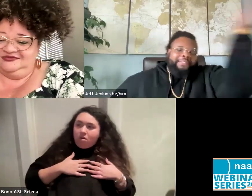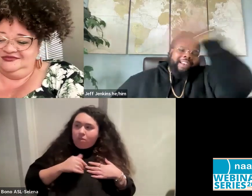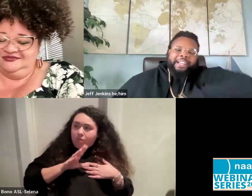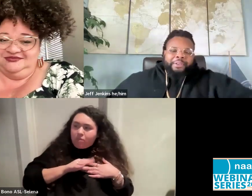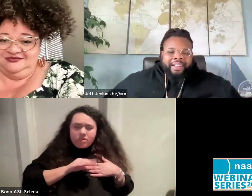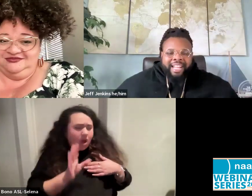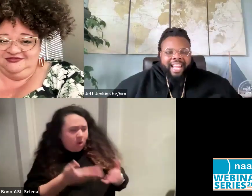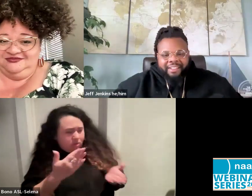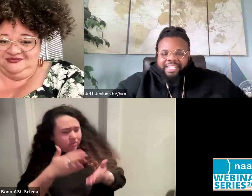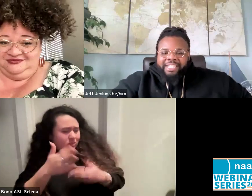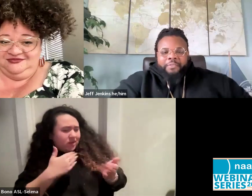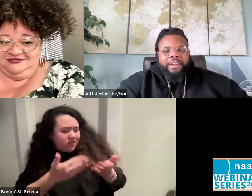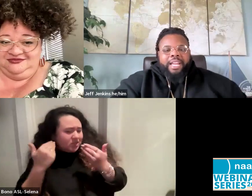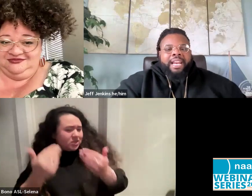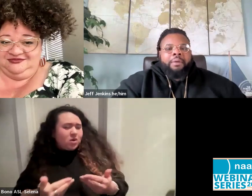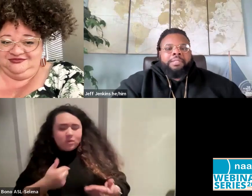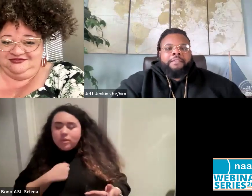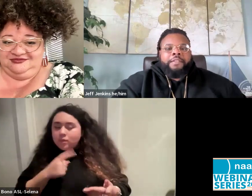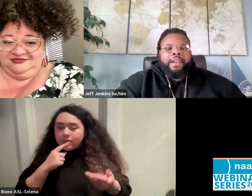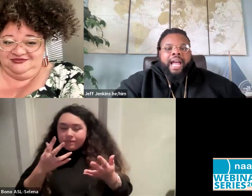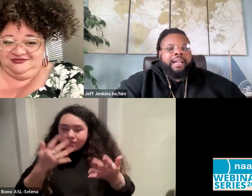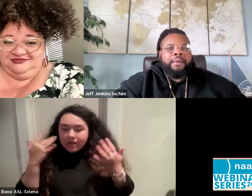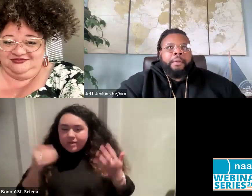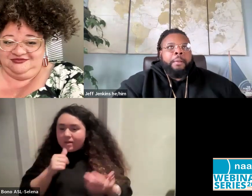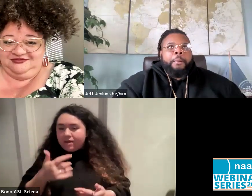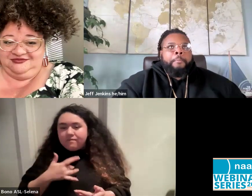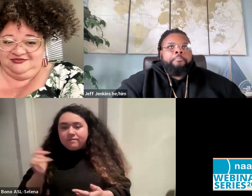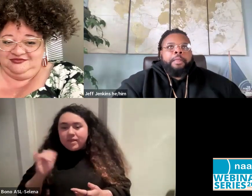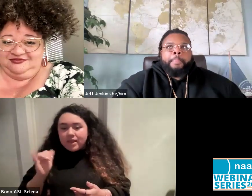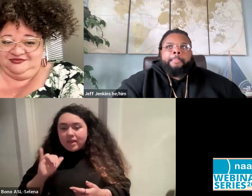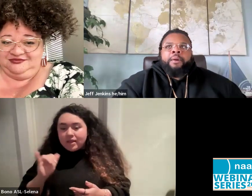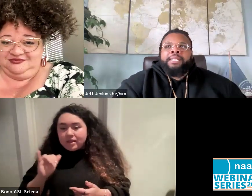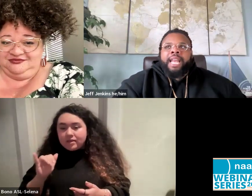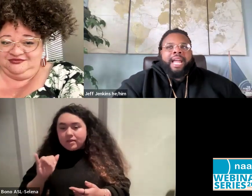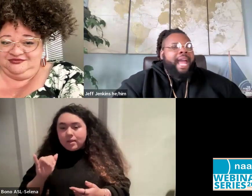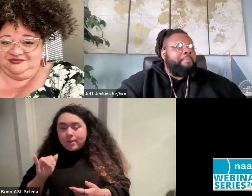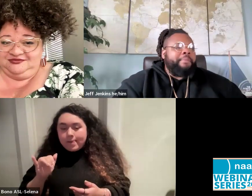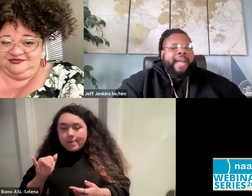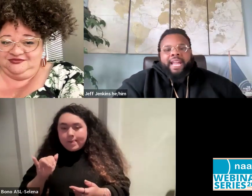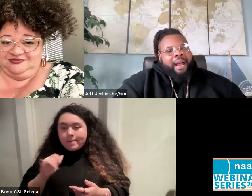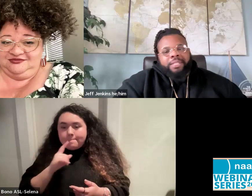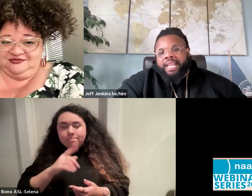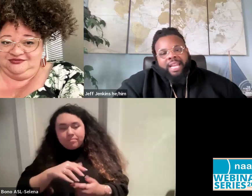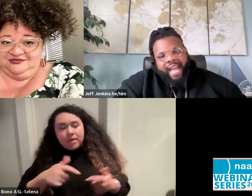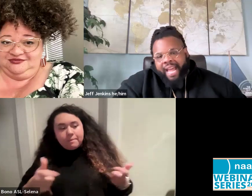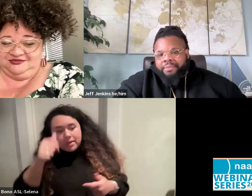Whatever. Let's go. And they were just so freely and it almost didn't feel like it wasn't like, Hey, big man, I wasn't getting mad.